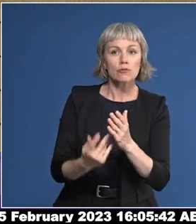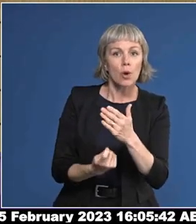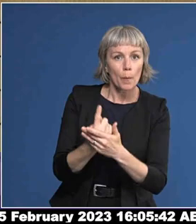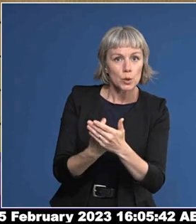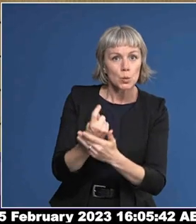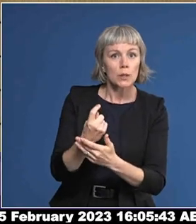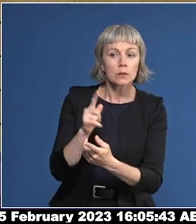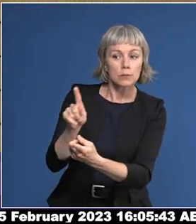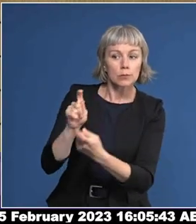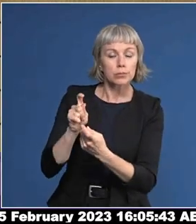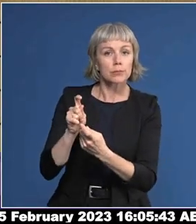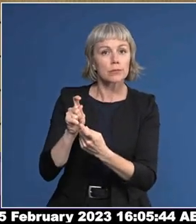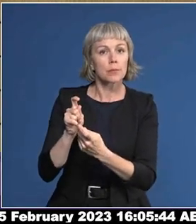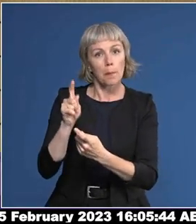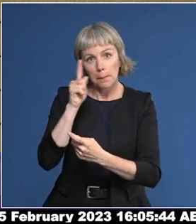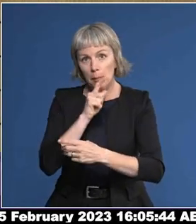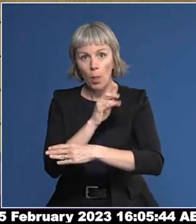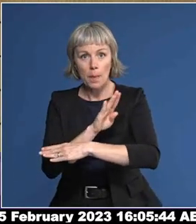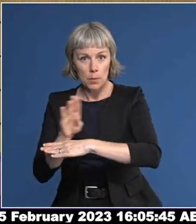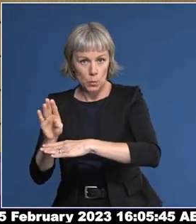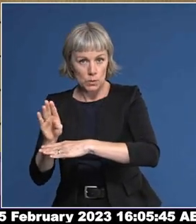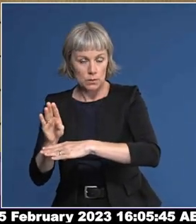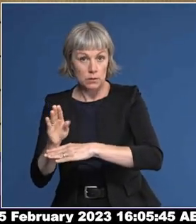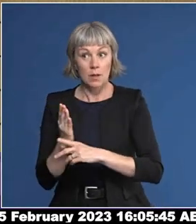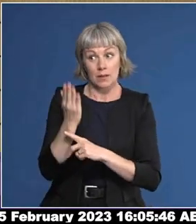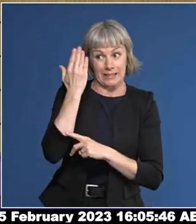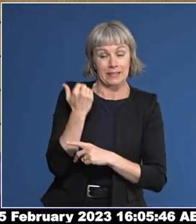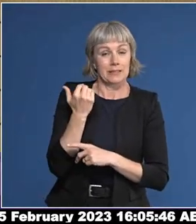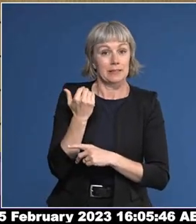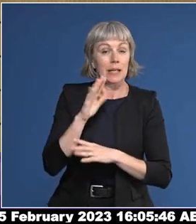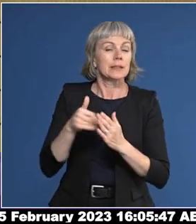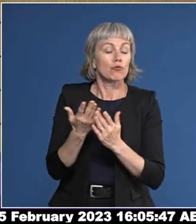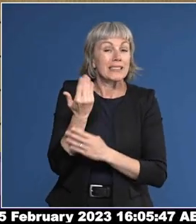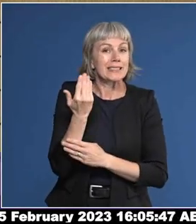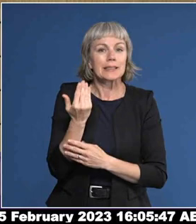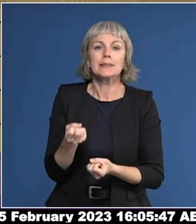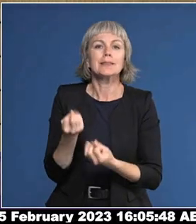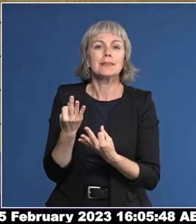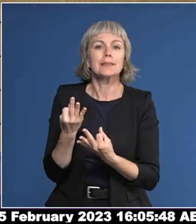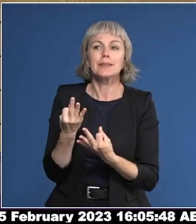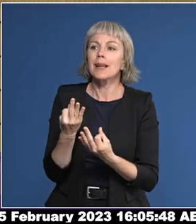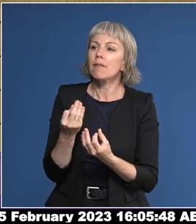directors now, which until very recently we didn't have, to be able to recognise in our skills matrix and potentially recruit in that area.